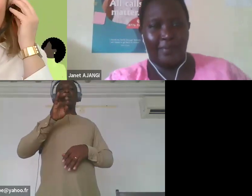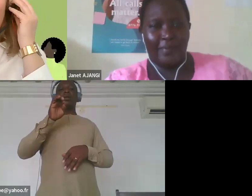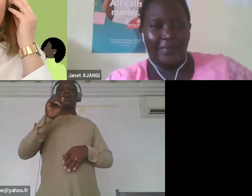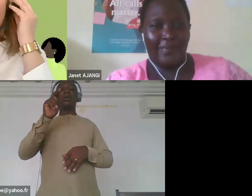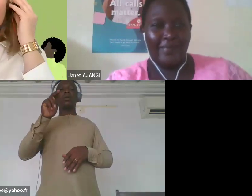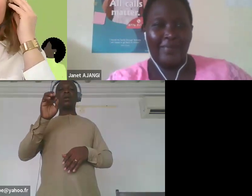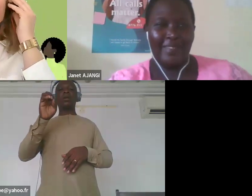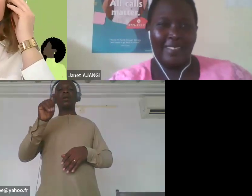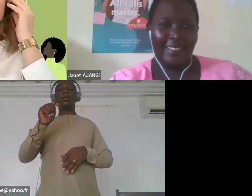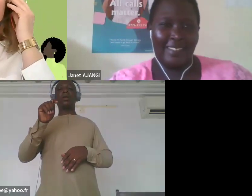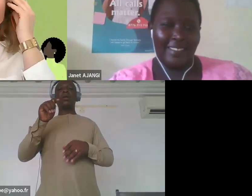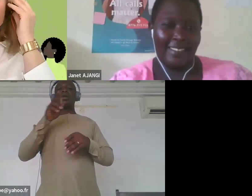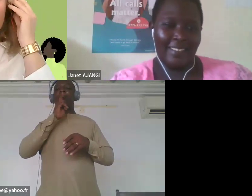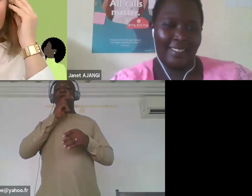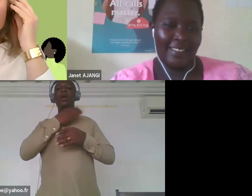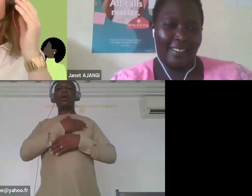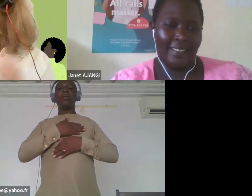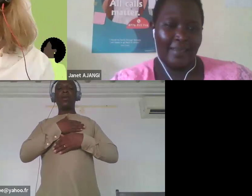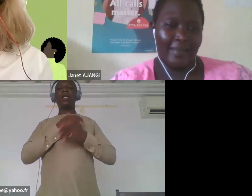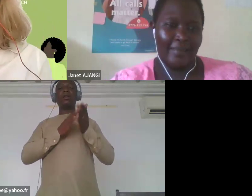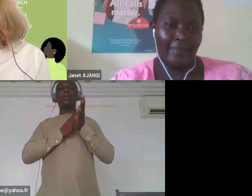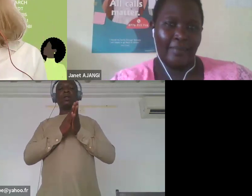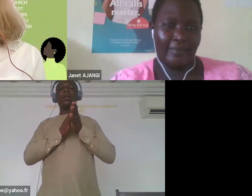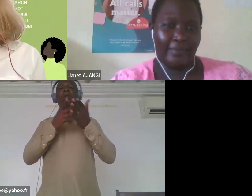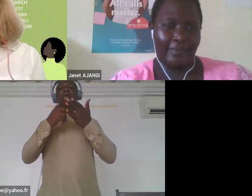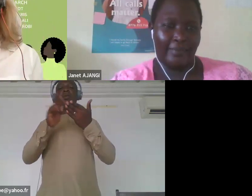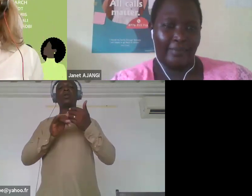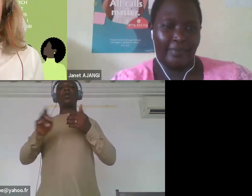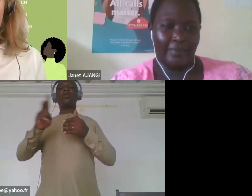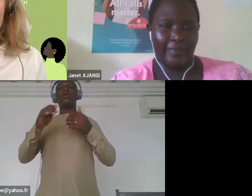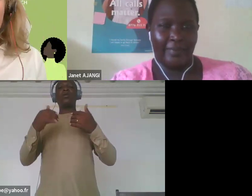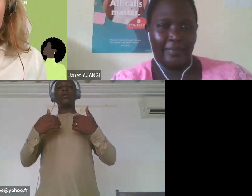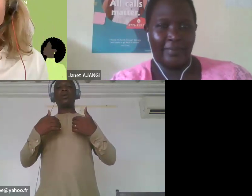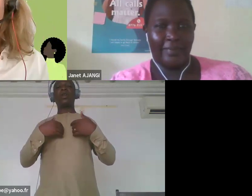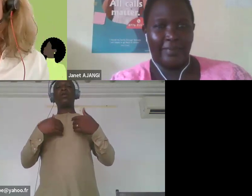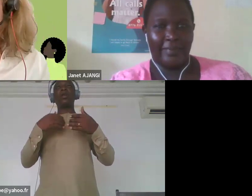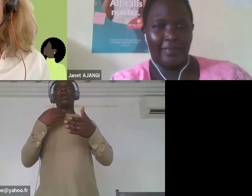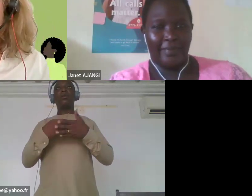et ce projet que vous avez de de budgetisation sensible au genrees et au